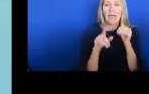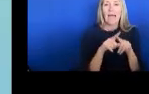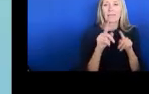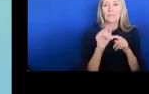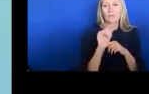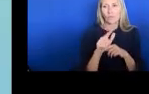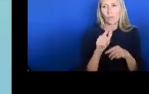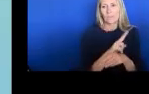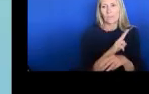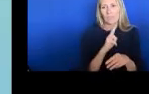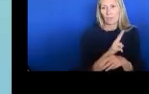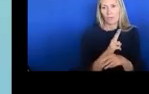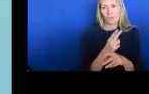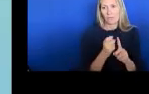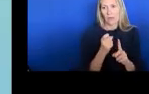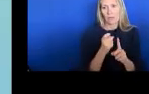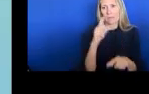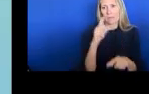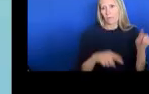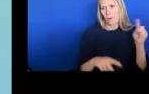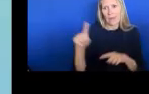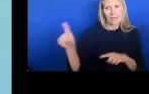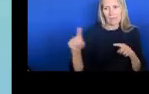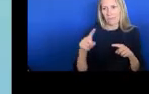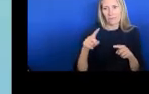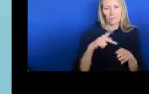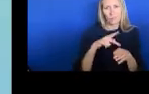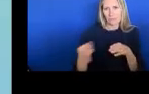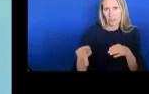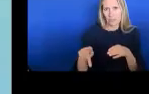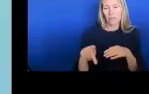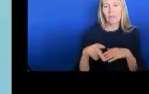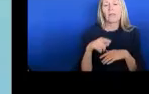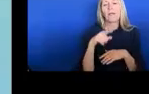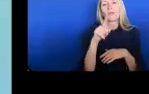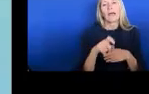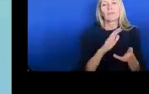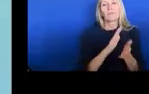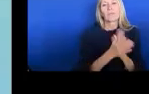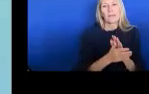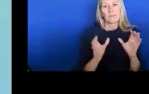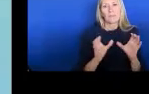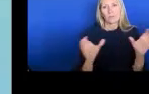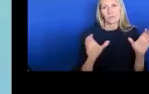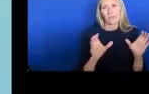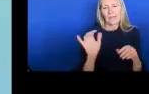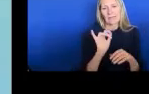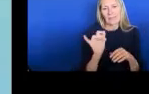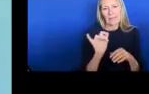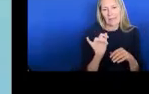professionals. Unfortunately, you need to be certified in it as you do with the NBAS, but it's not like you can't take